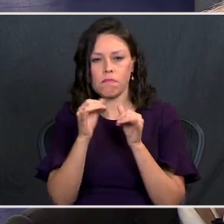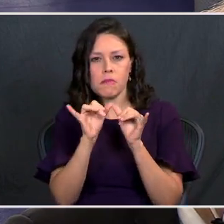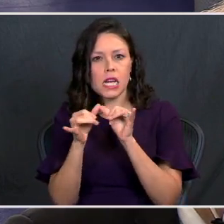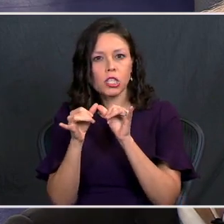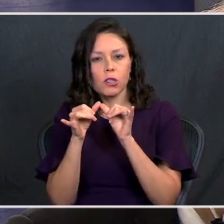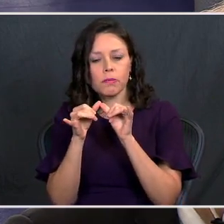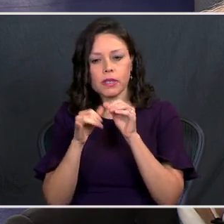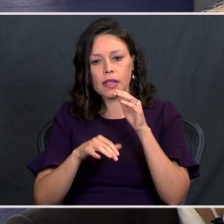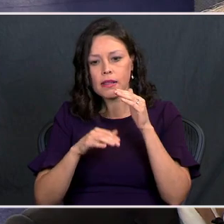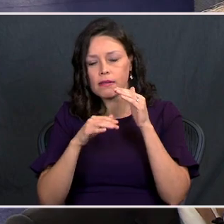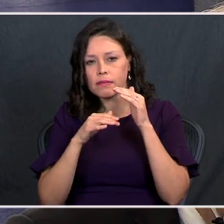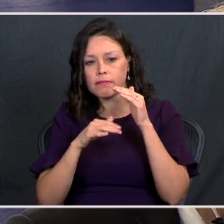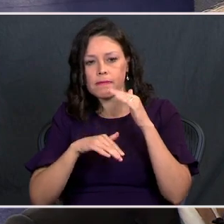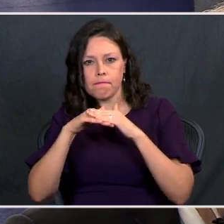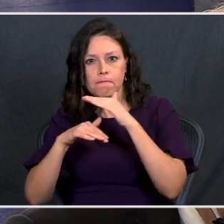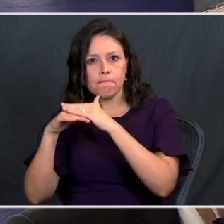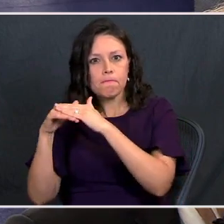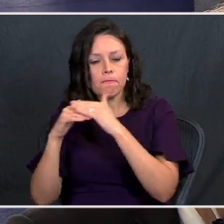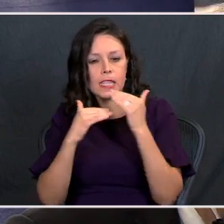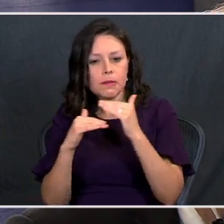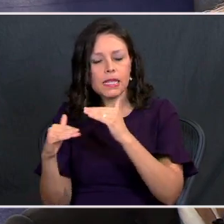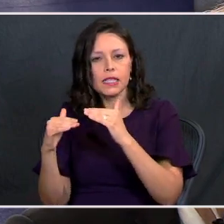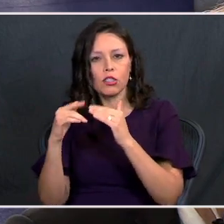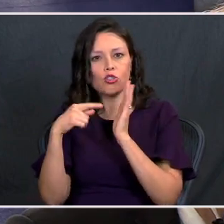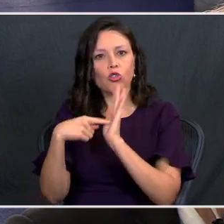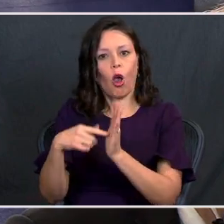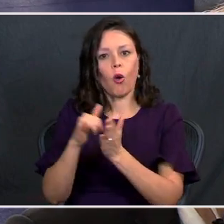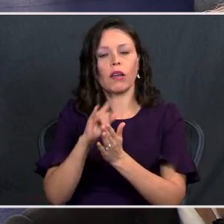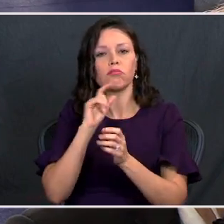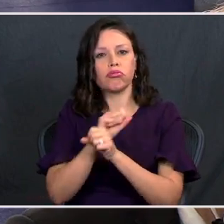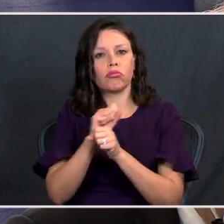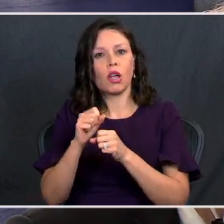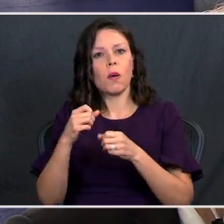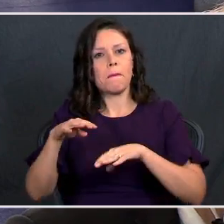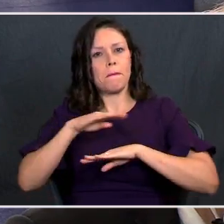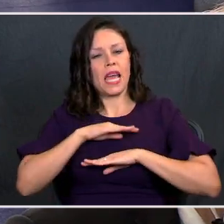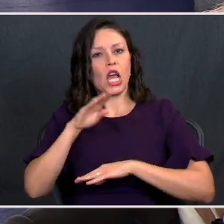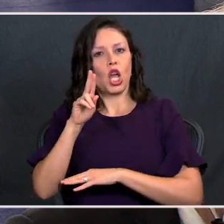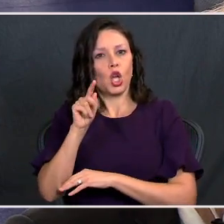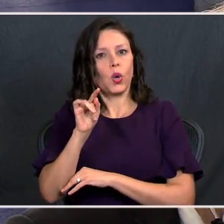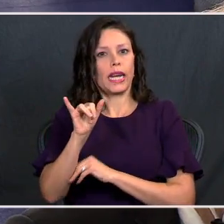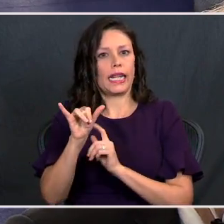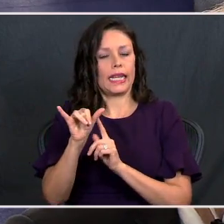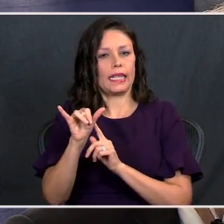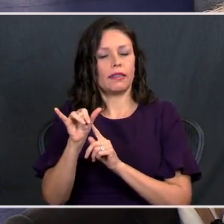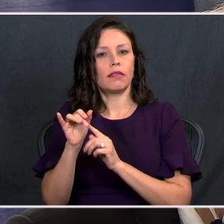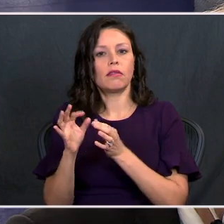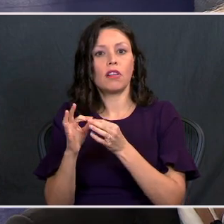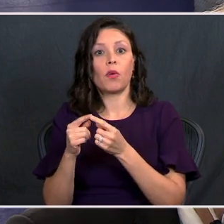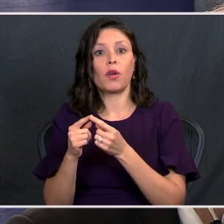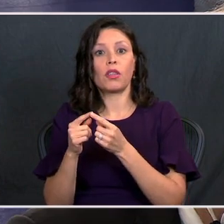you've identified to show that unity has been achieved? And I just -- sort of, to contrast with the, you know, the coronavirus task force --